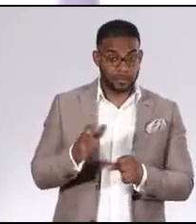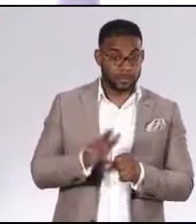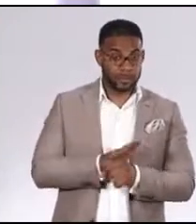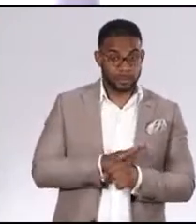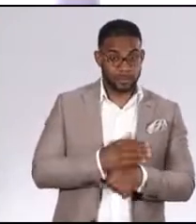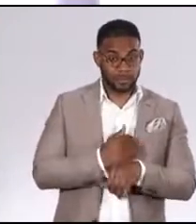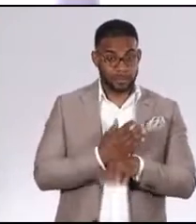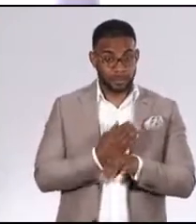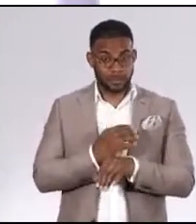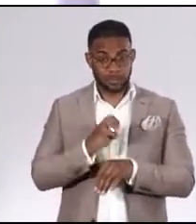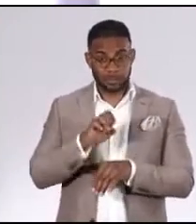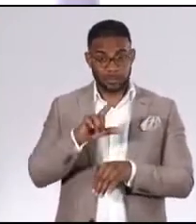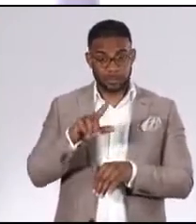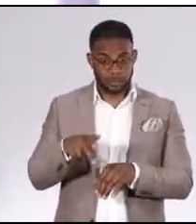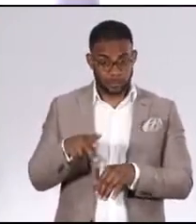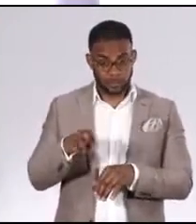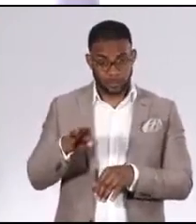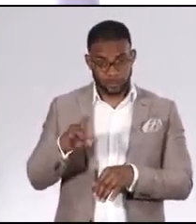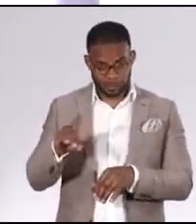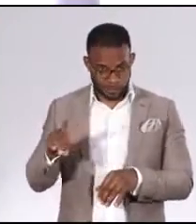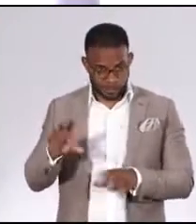elpfdd meeting of its kind